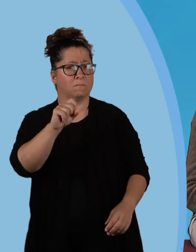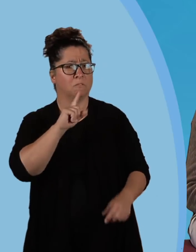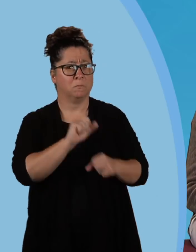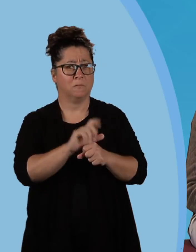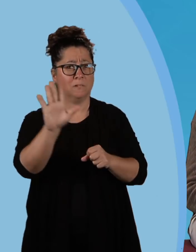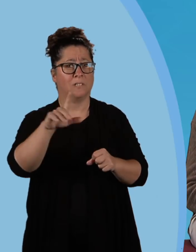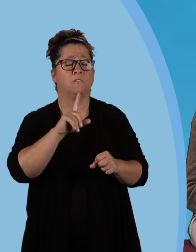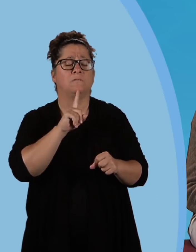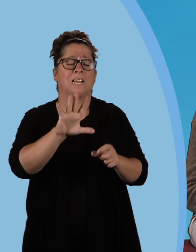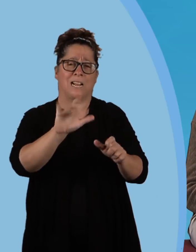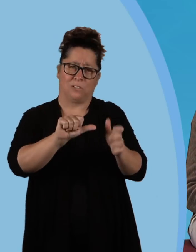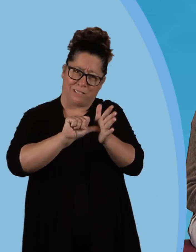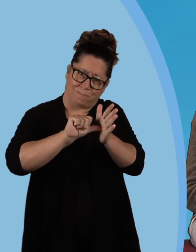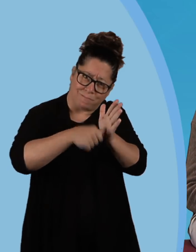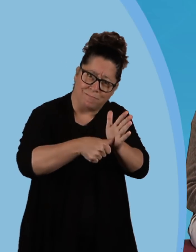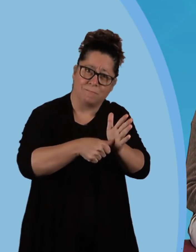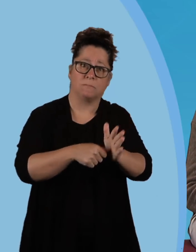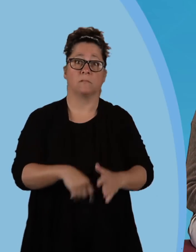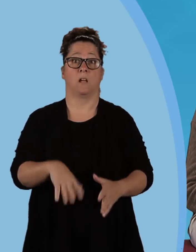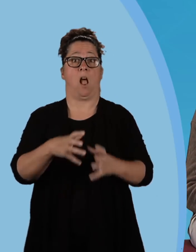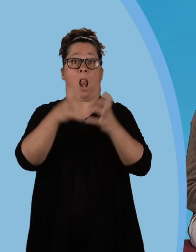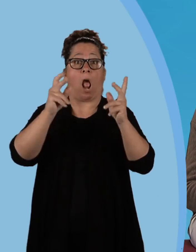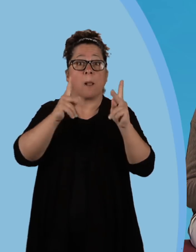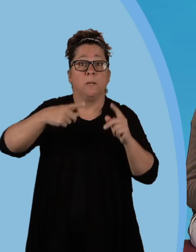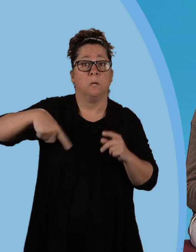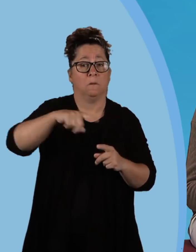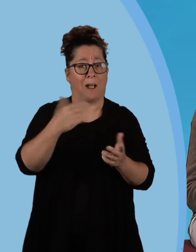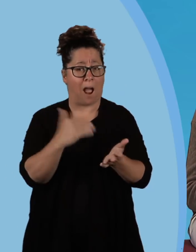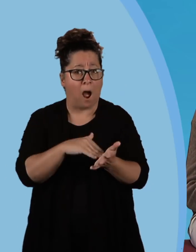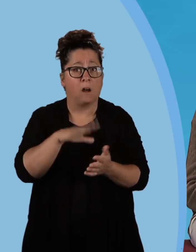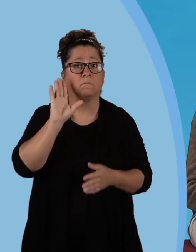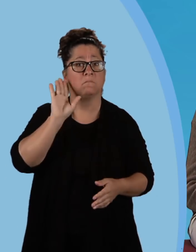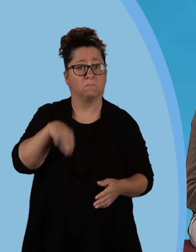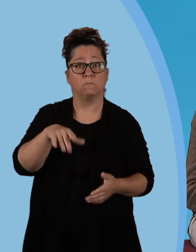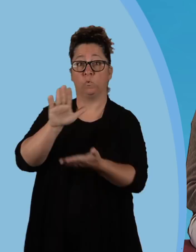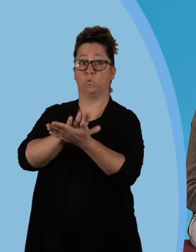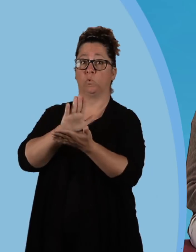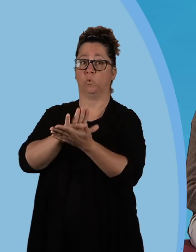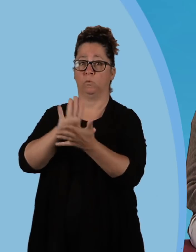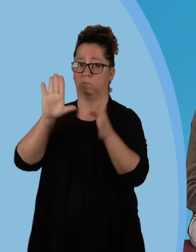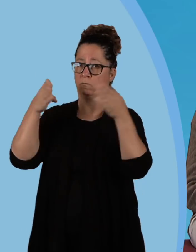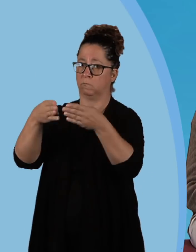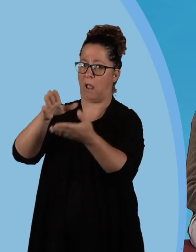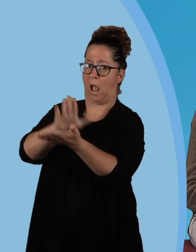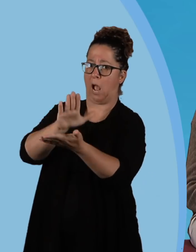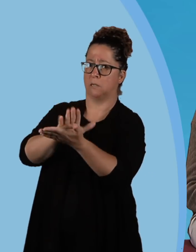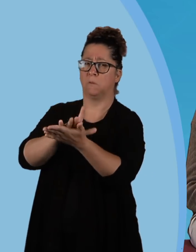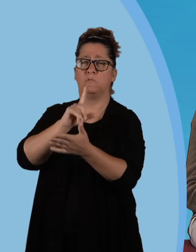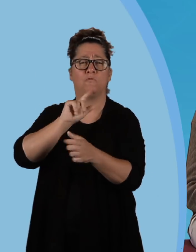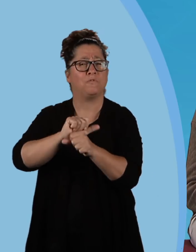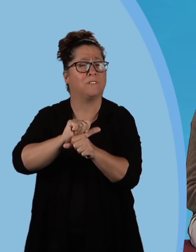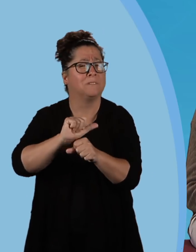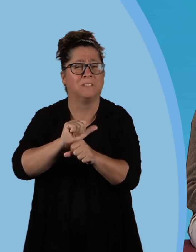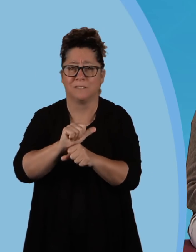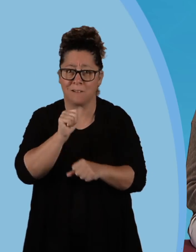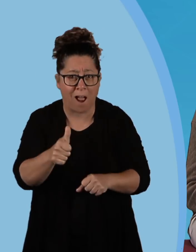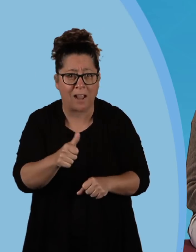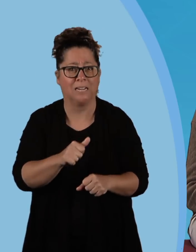Yes, it really needs to be emphasized because I think a lot of people, once again, think that school is about academics when in reality it's